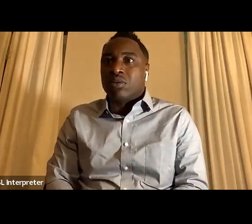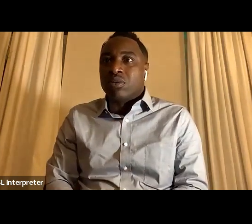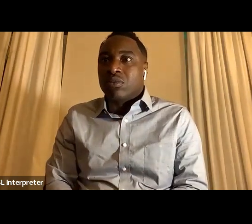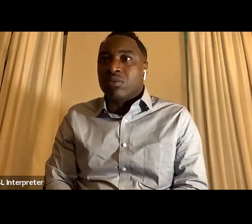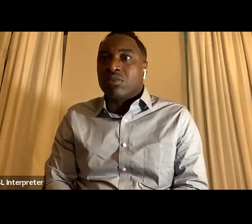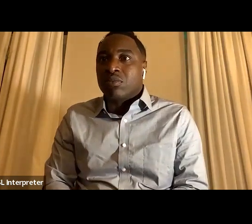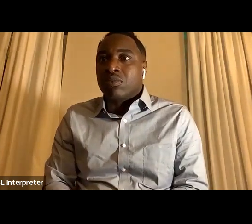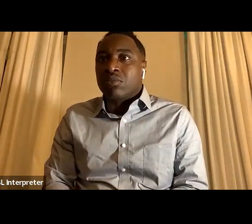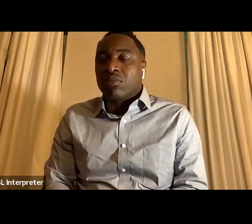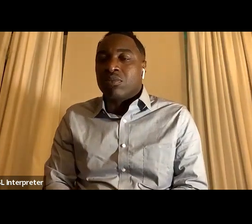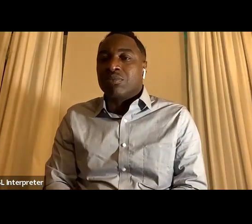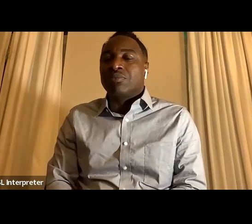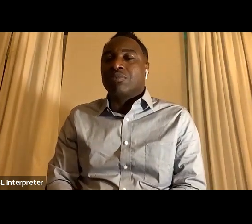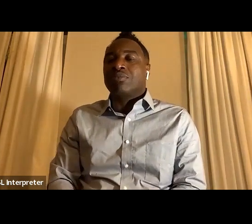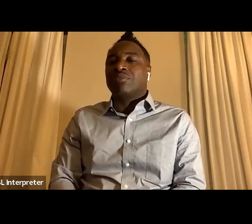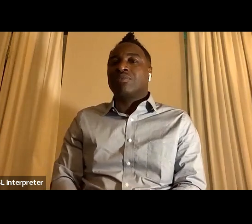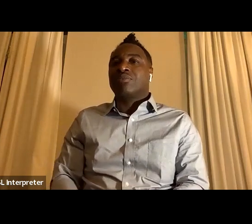something happened to me and like, there's this all the stuff here or